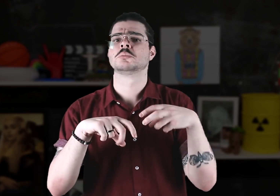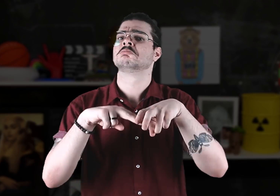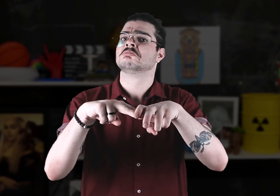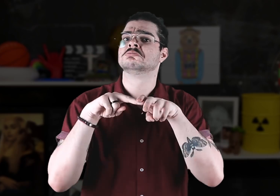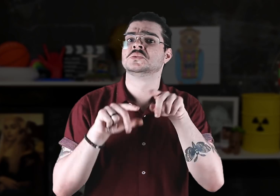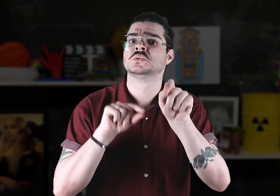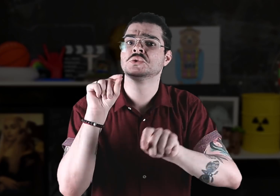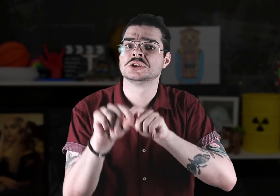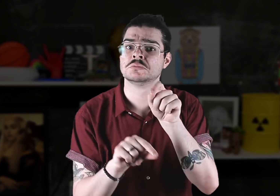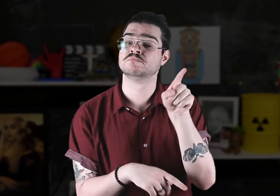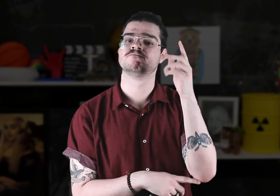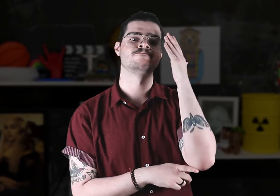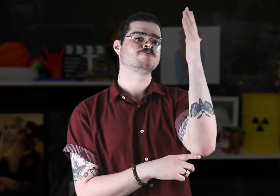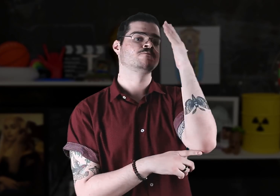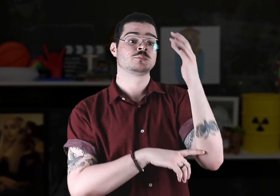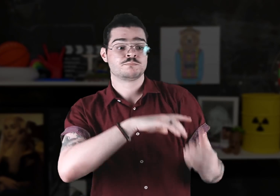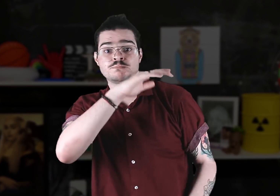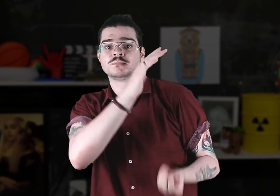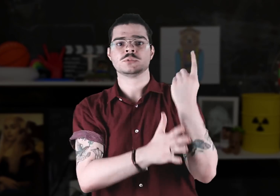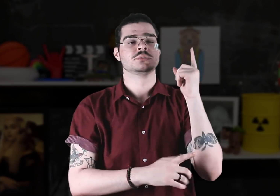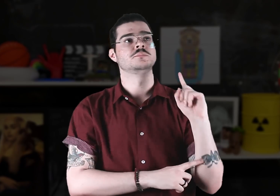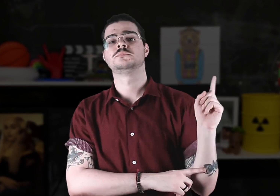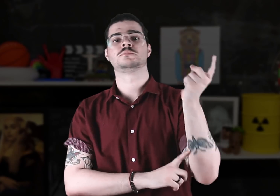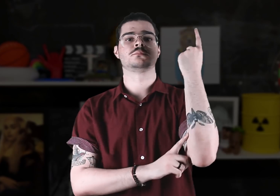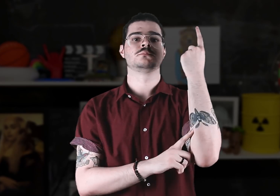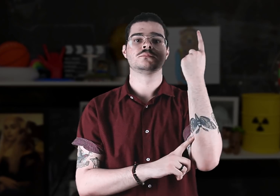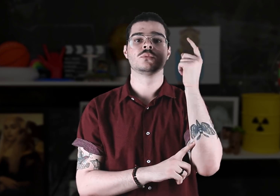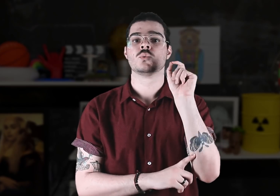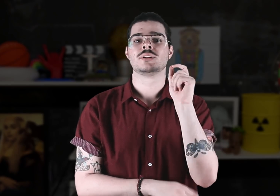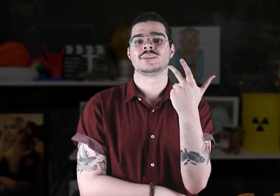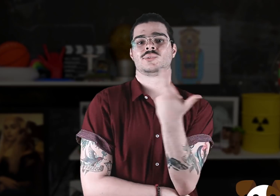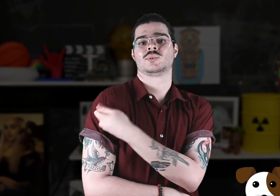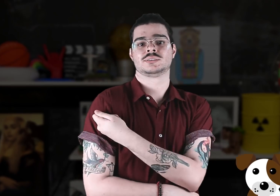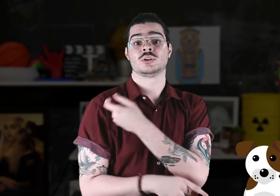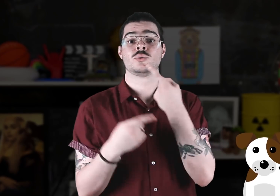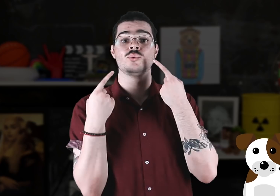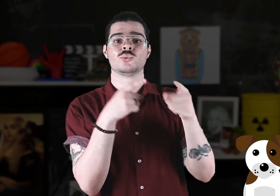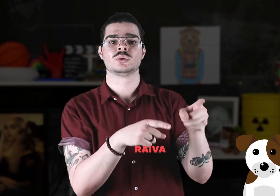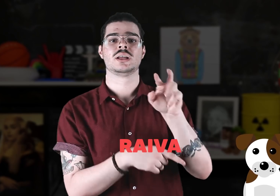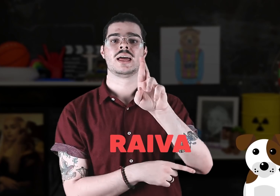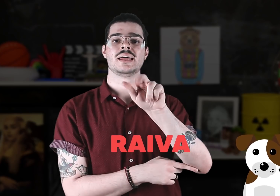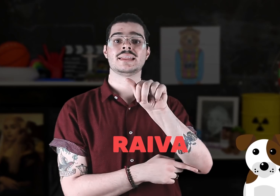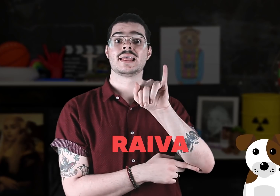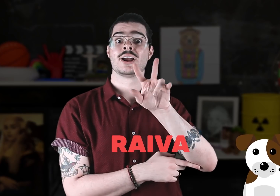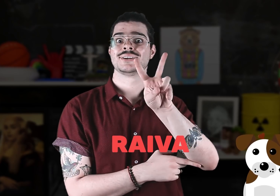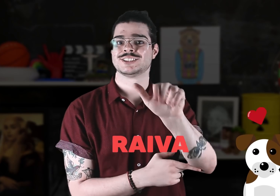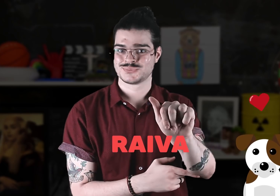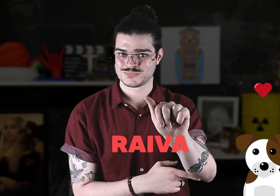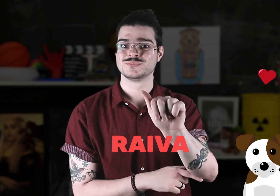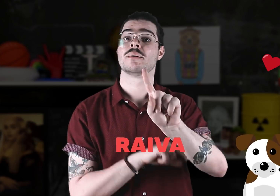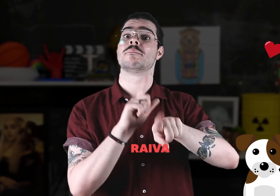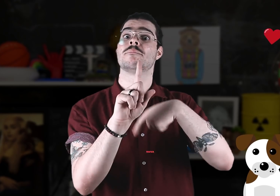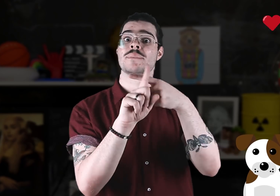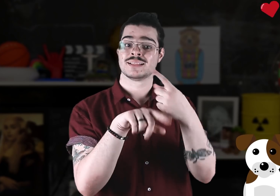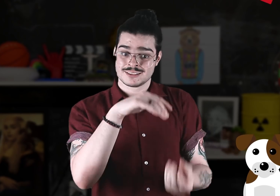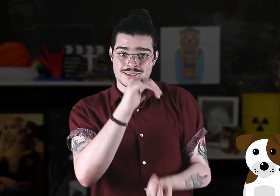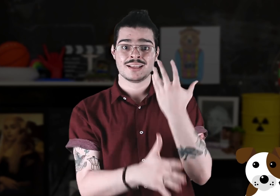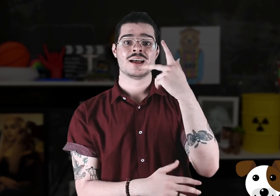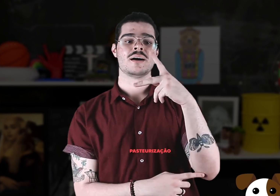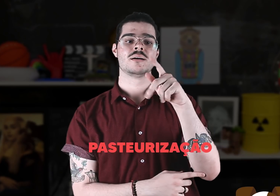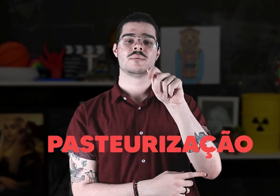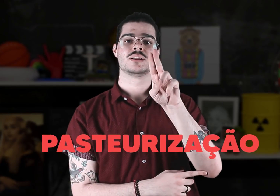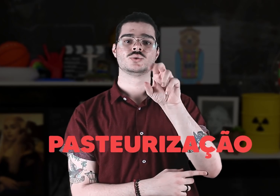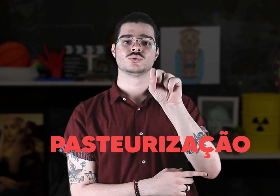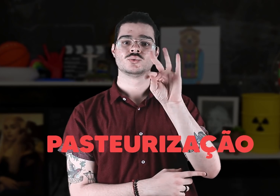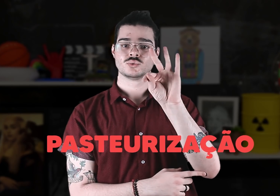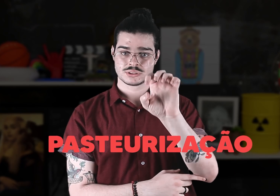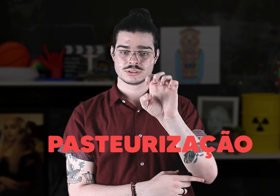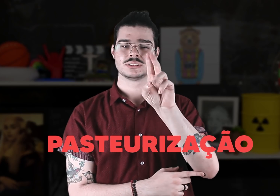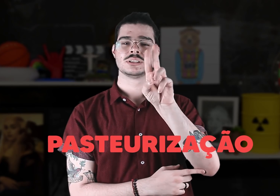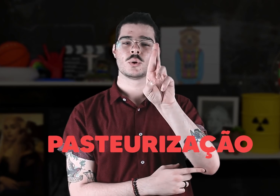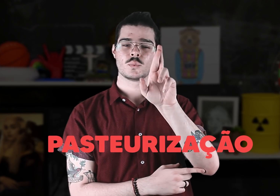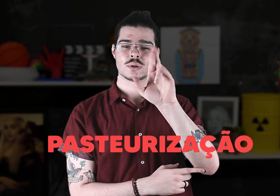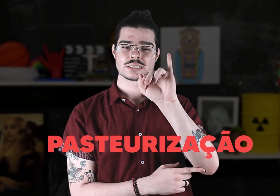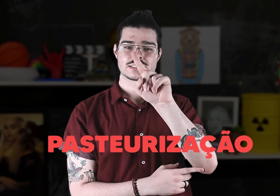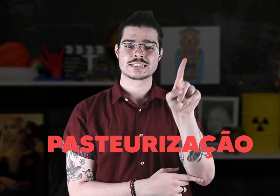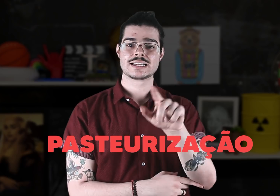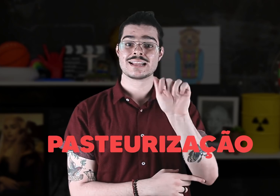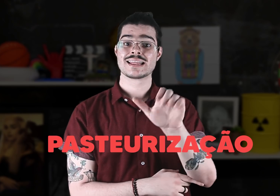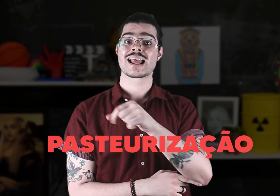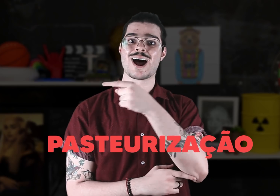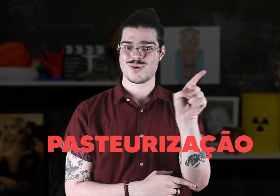for the creation of the first vaccine against rabies and pasteurization,